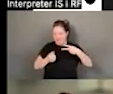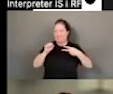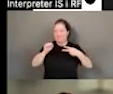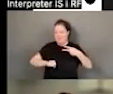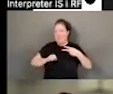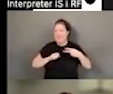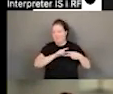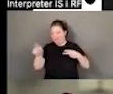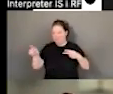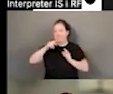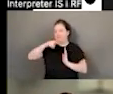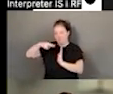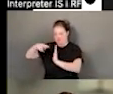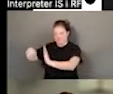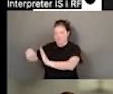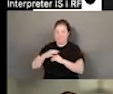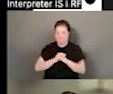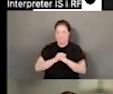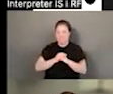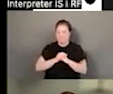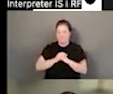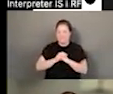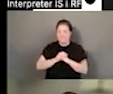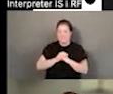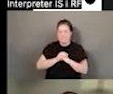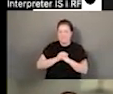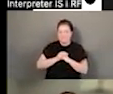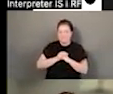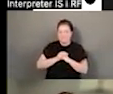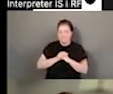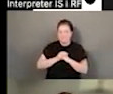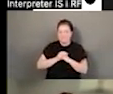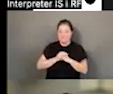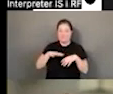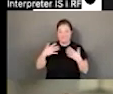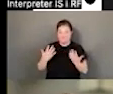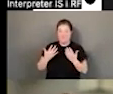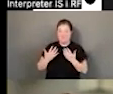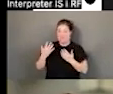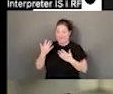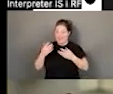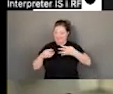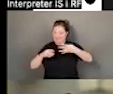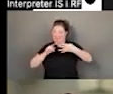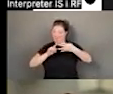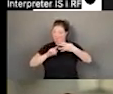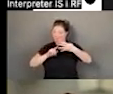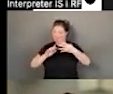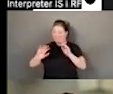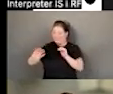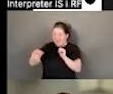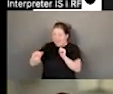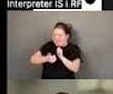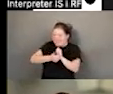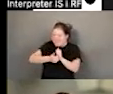we developed a repository of assistive technology where users get